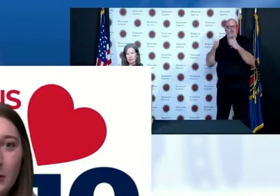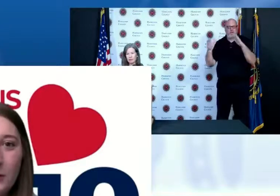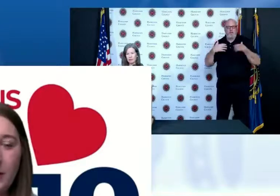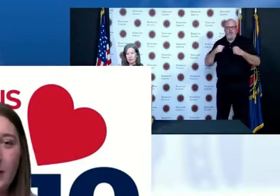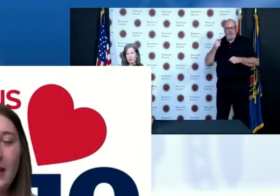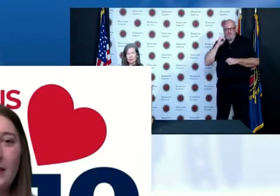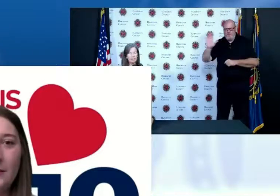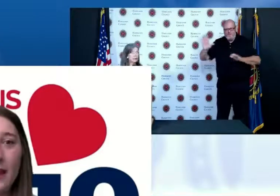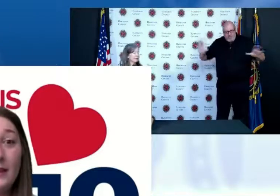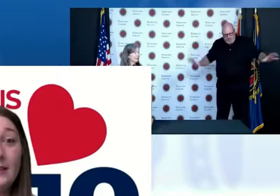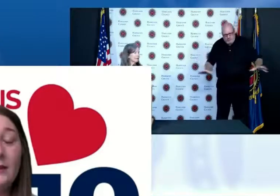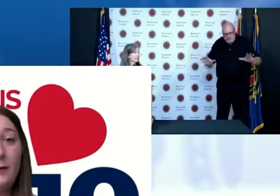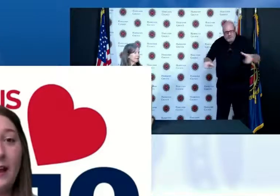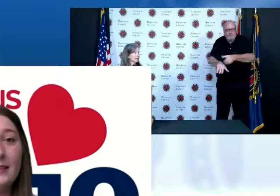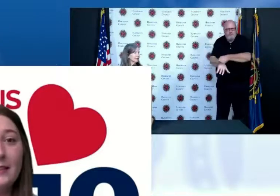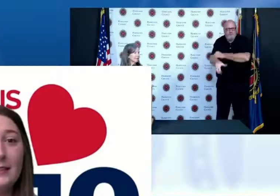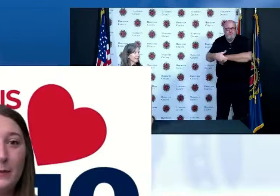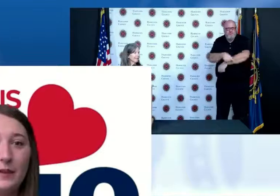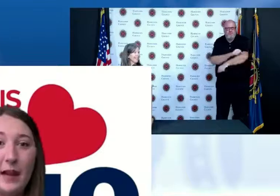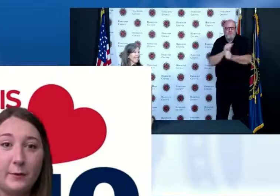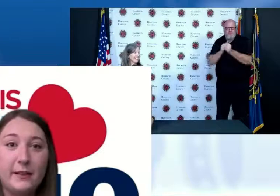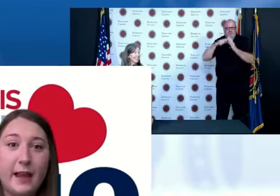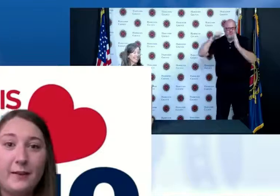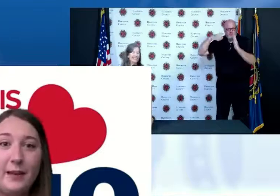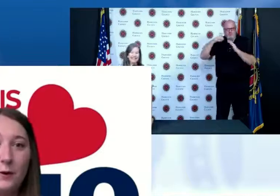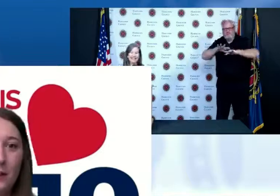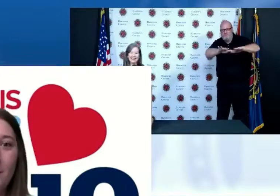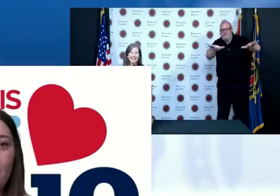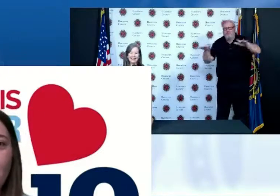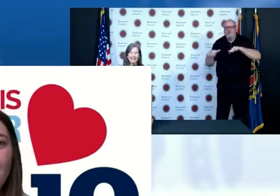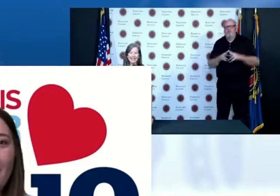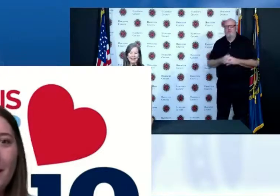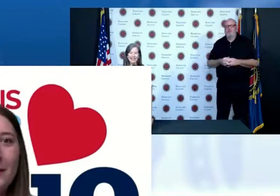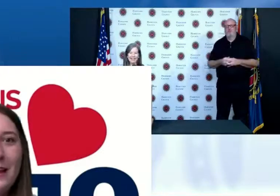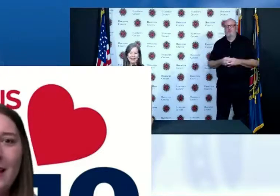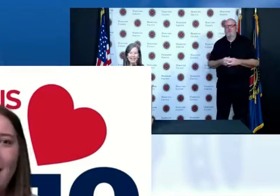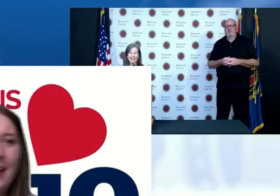who could get the vaccine the fastest me in Hamilton County or them in Franklin County